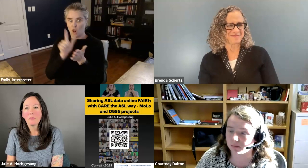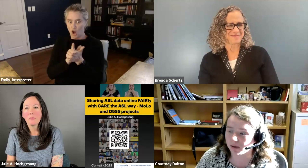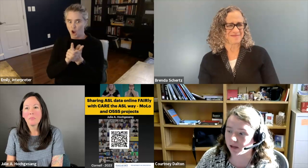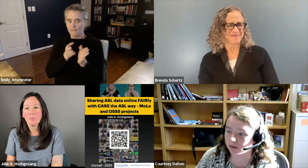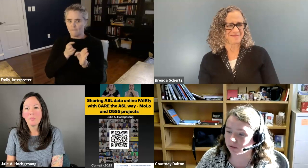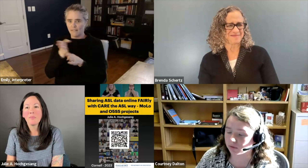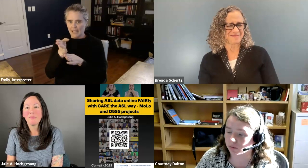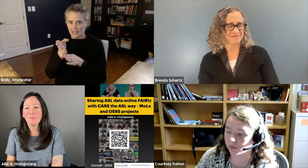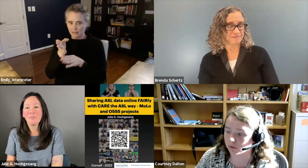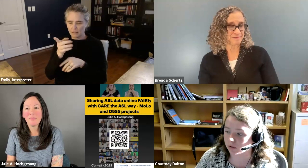demand